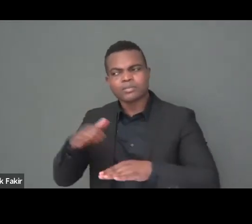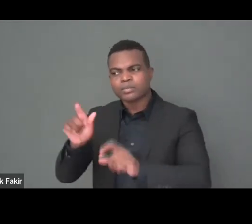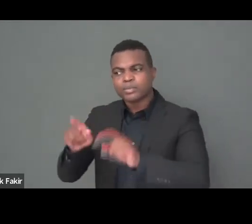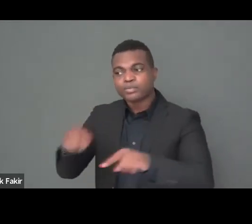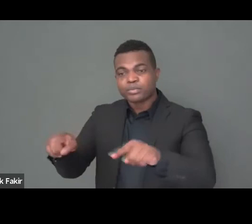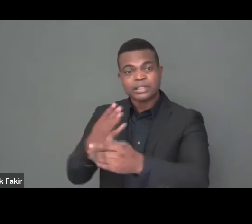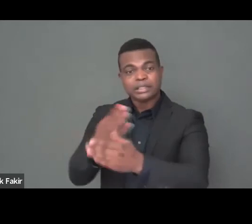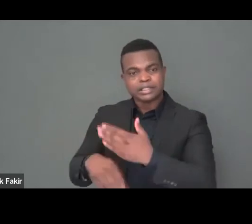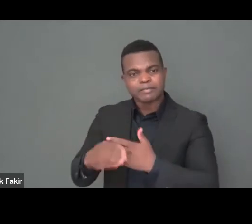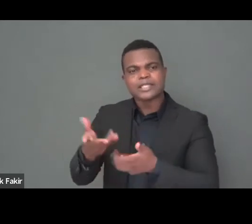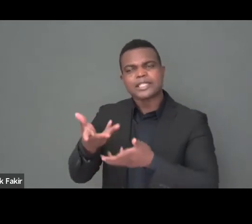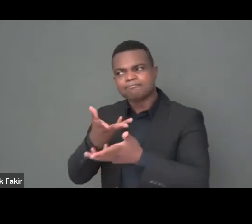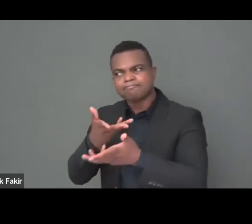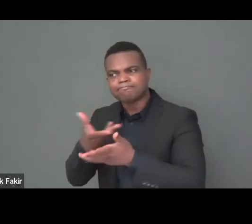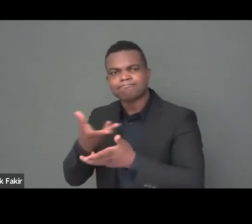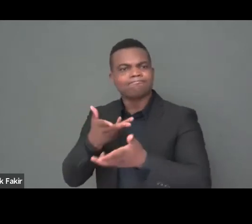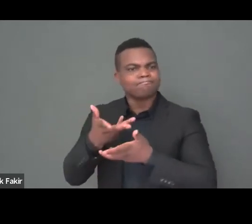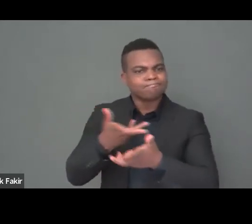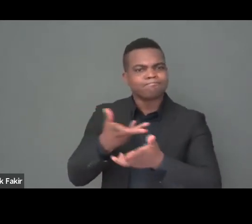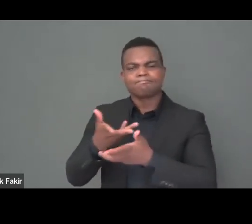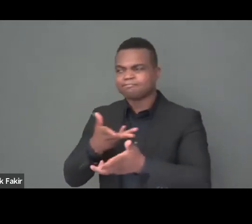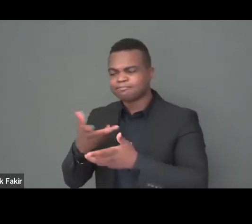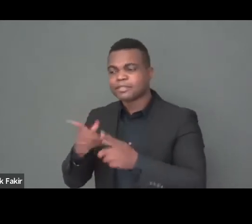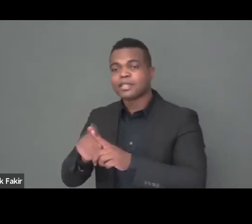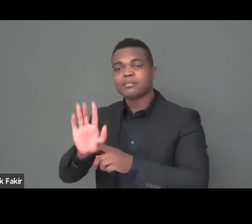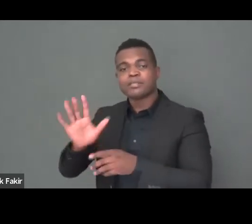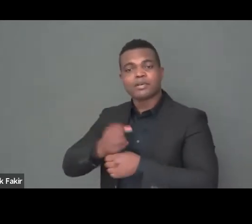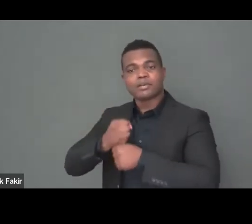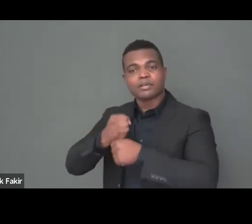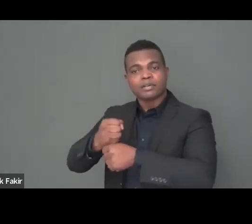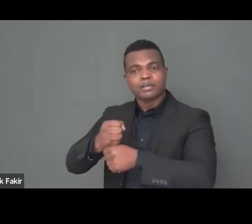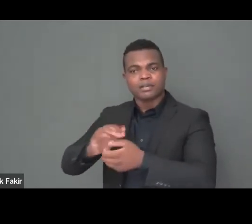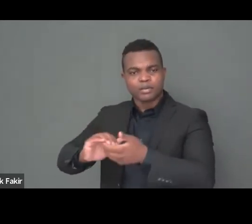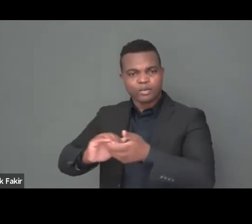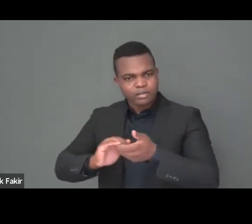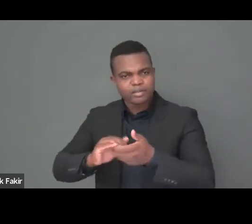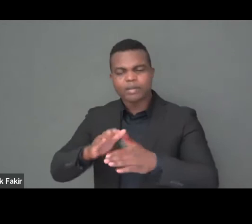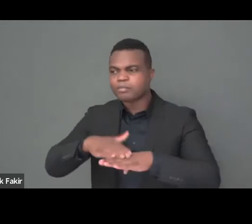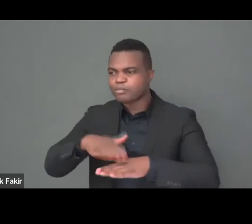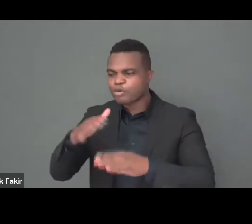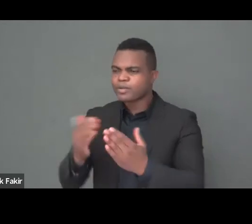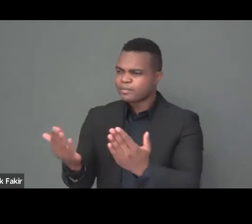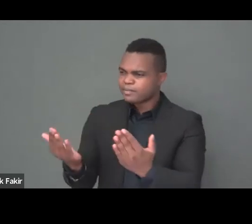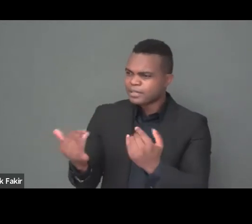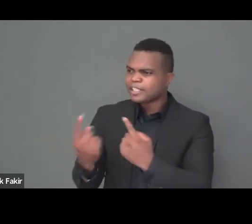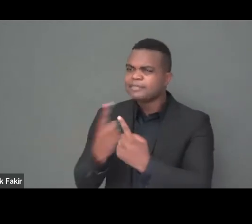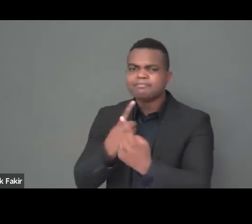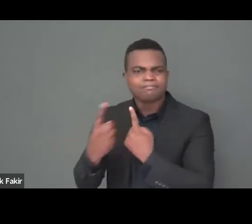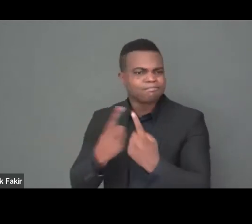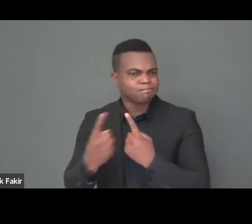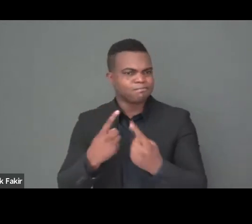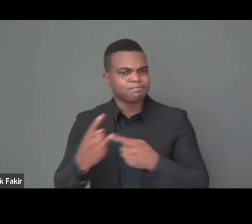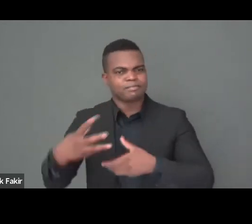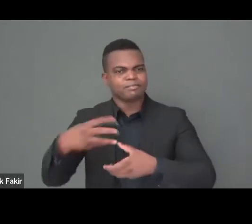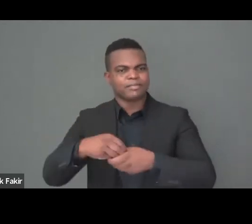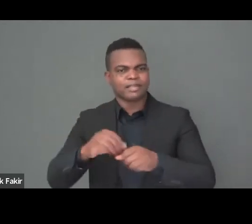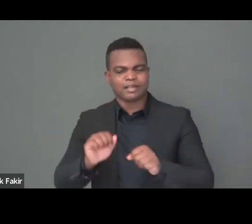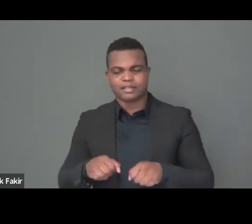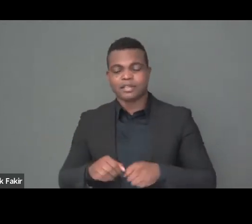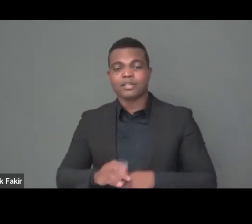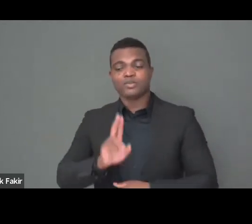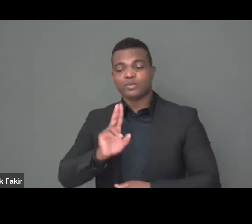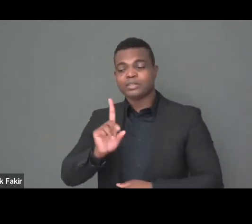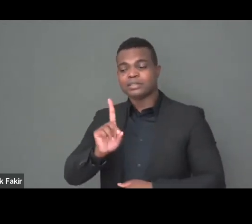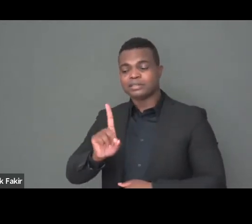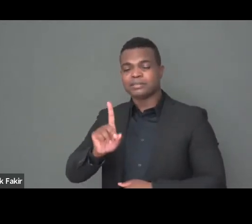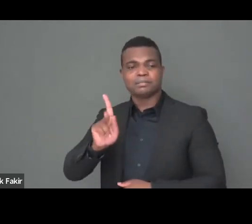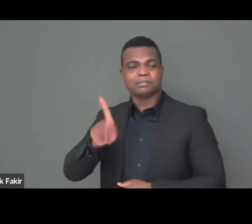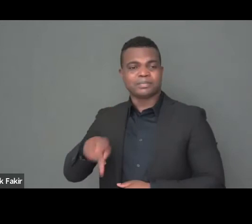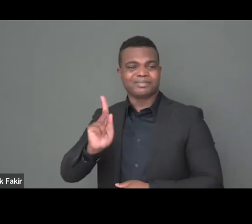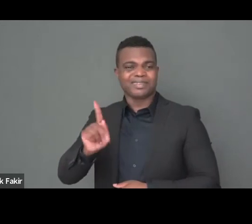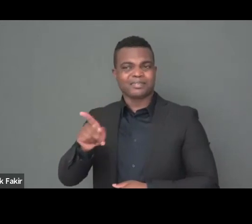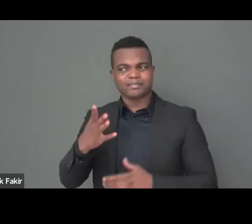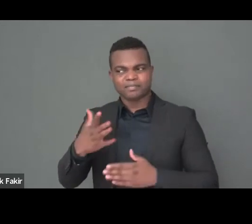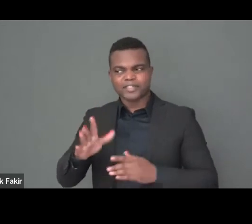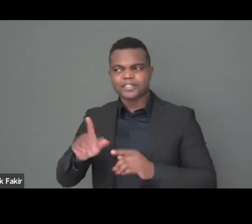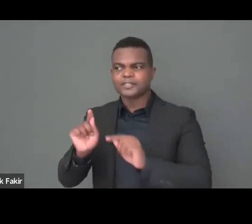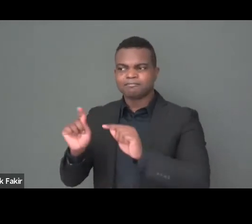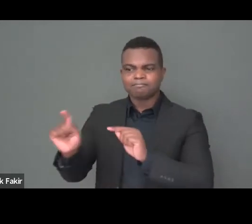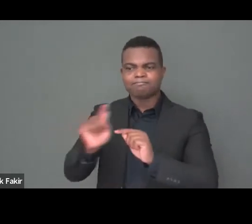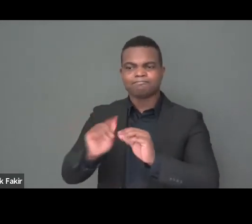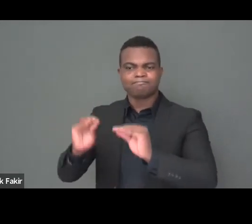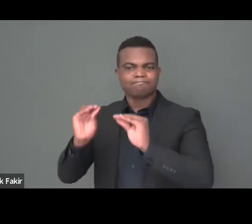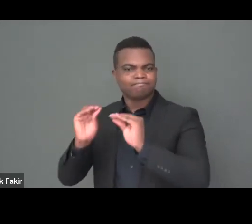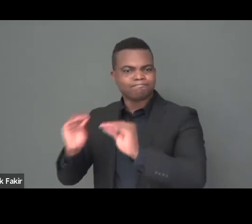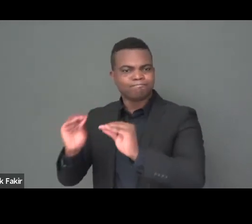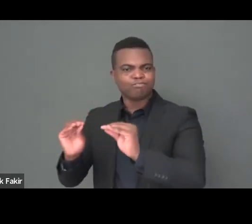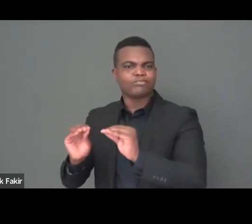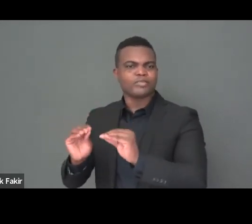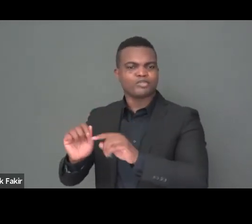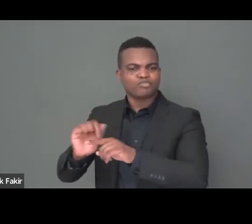Eric Ngondi: And for a long time, a long period of time, persons with disabilities have longed to have a data that is inclusive that that that is quality data that is timely and we saw this as an opportunity.